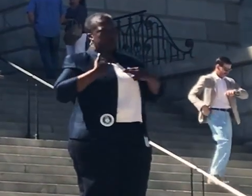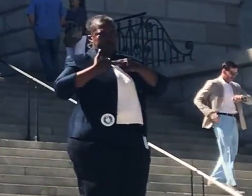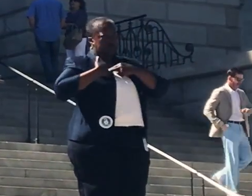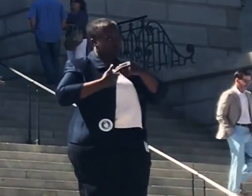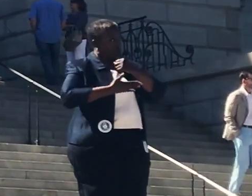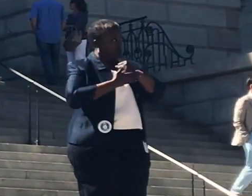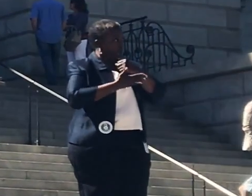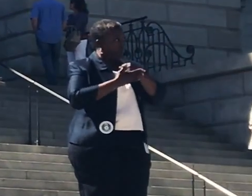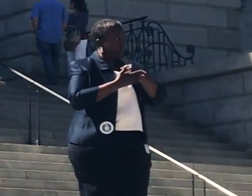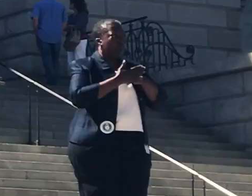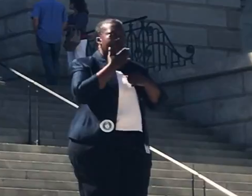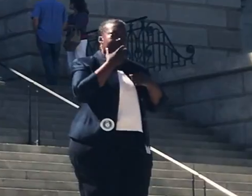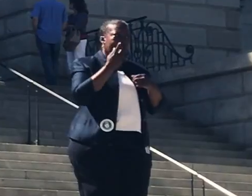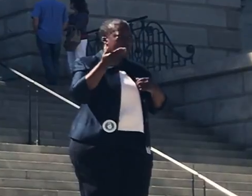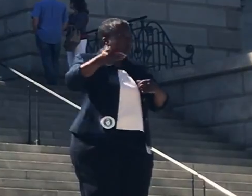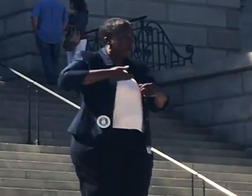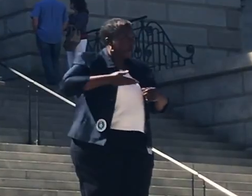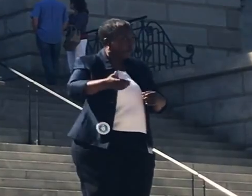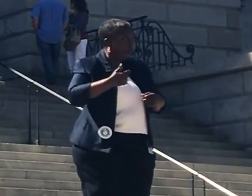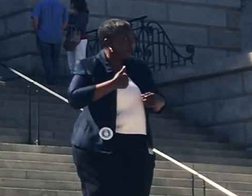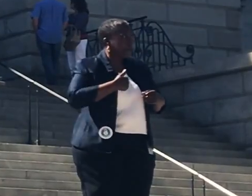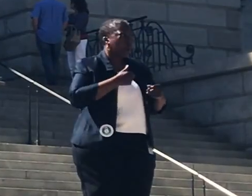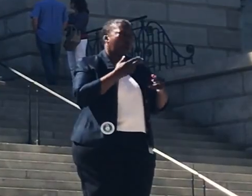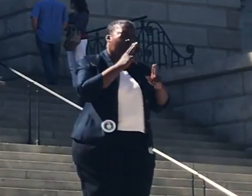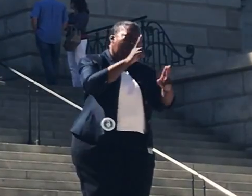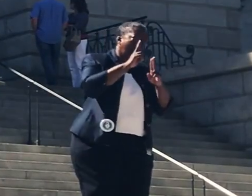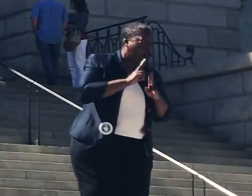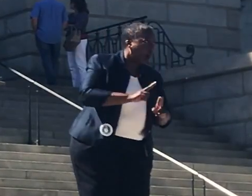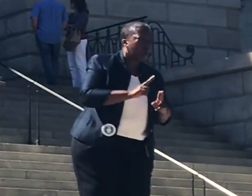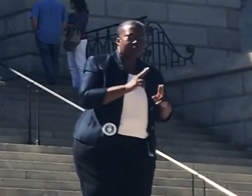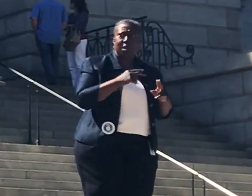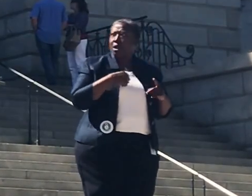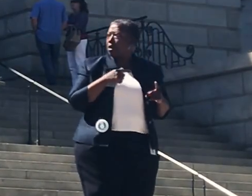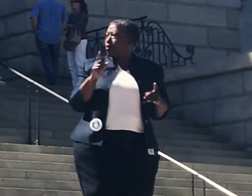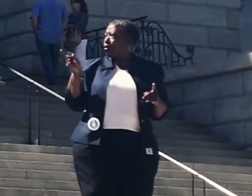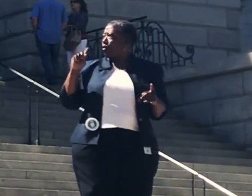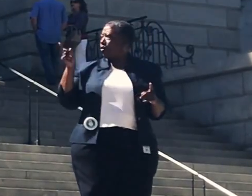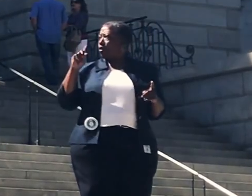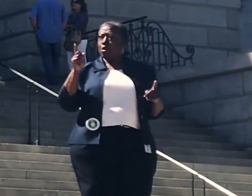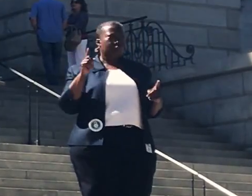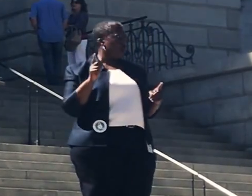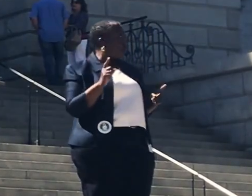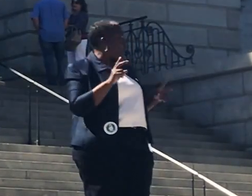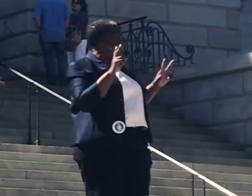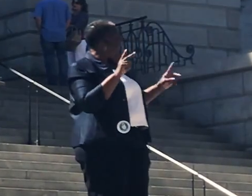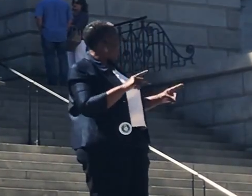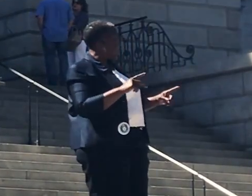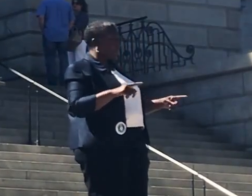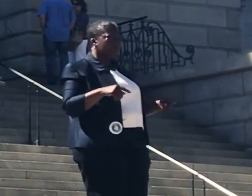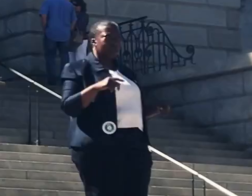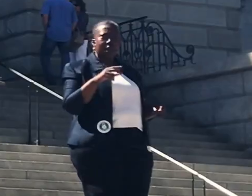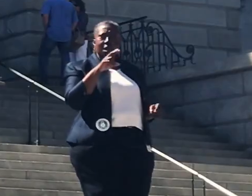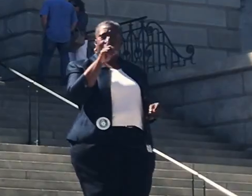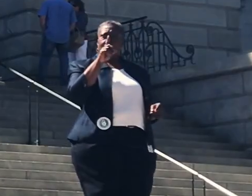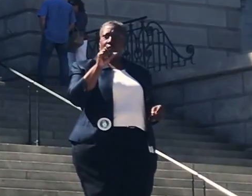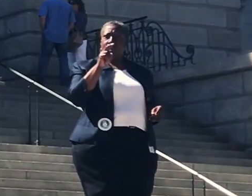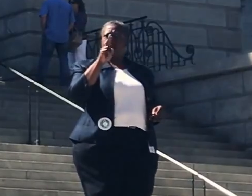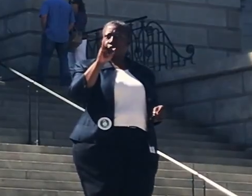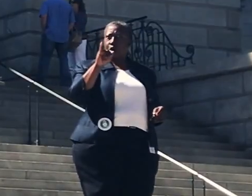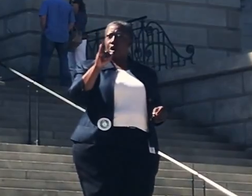Thank you very much for inviting me. It's an honor. And I don't know -- where'd my host go? I'll find my host. It's an honor to be here.